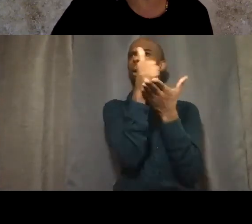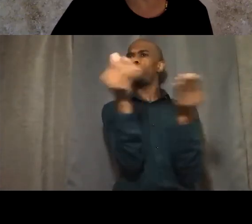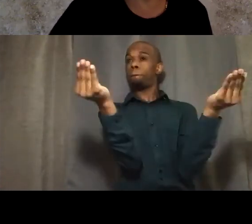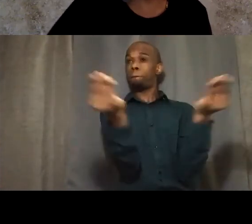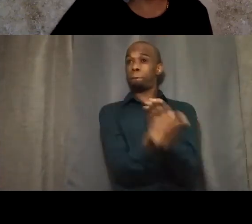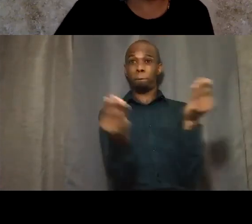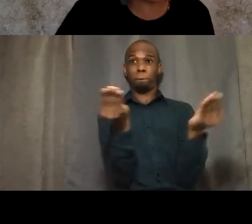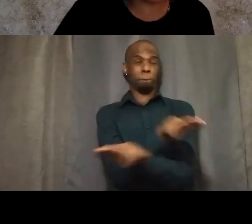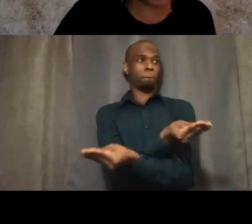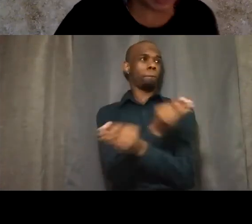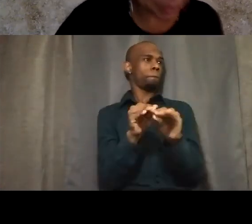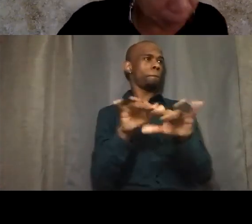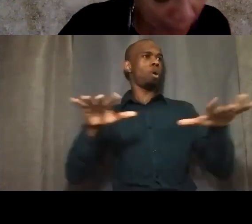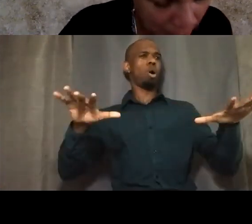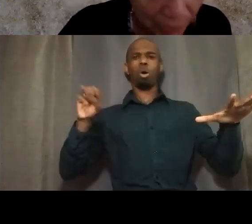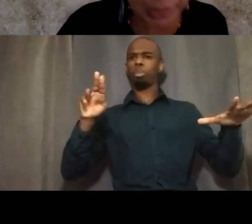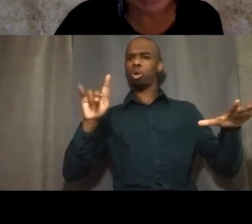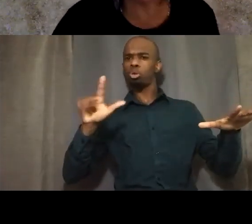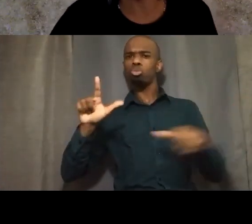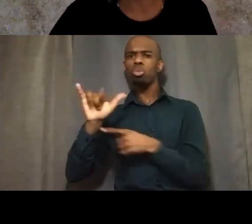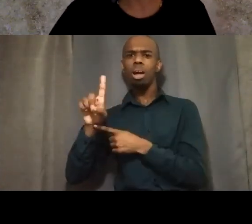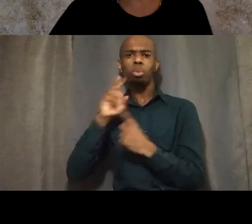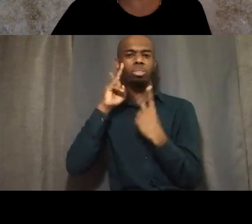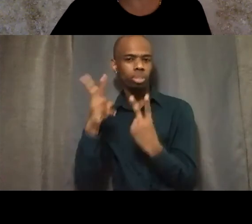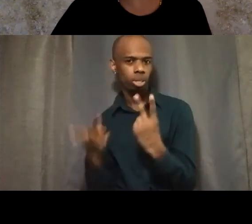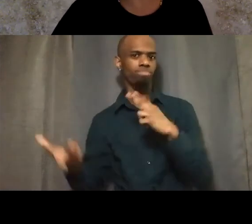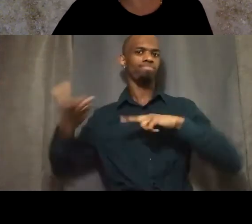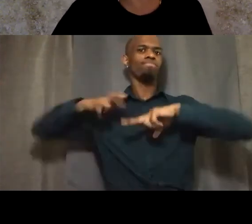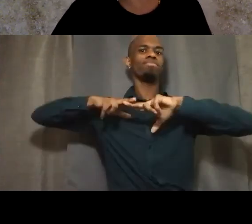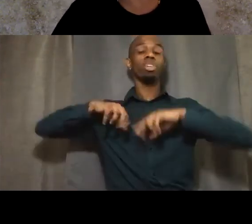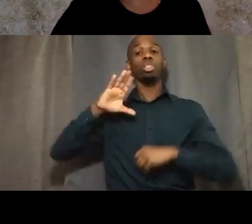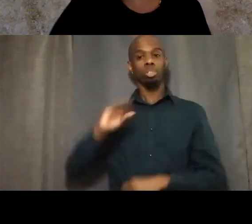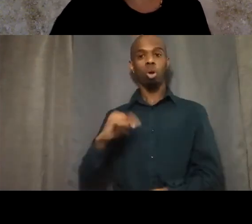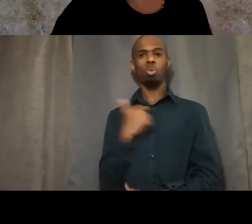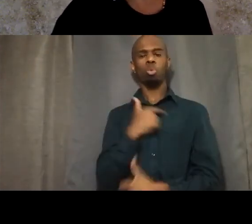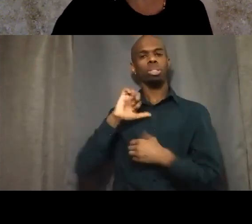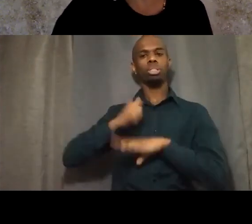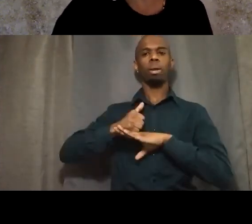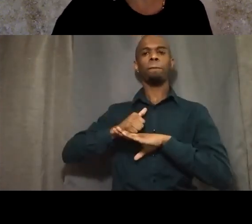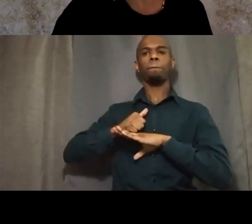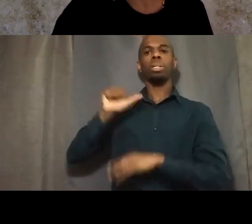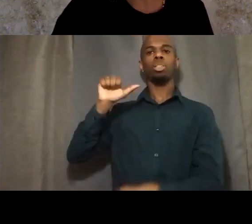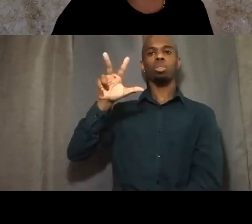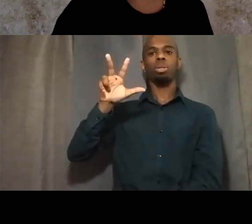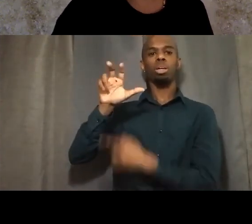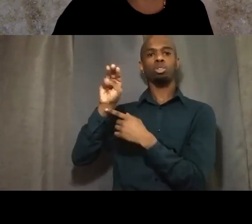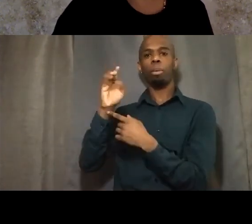is launch a survival fund, a $3 million survival fund that gave $1,000 grants to black people